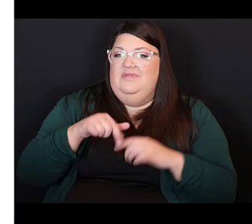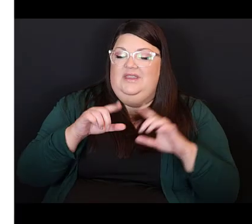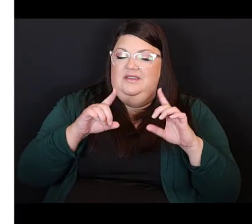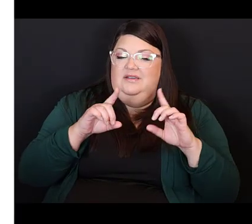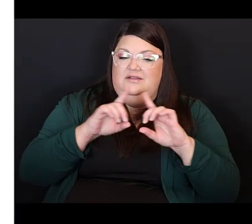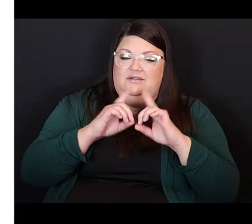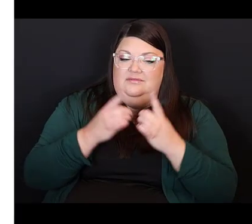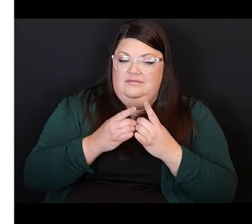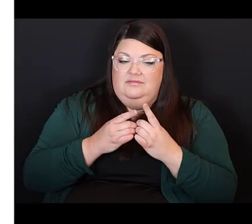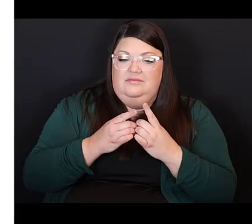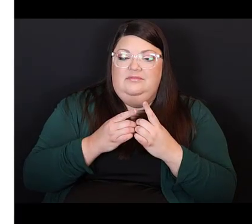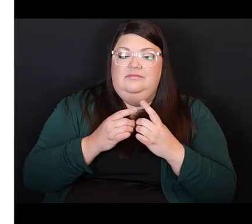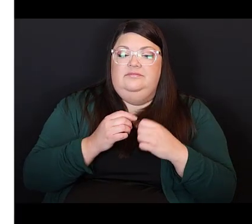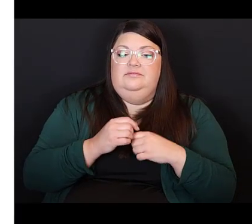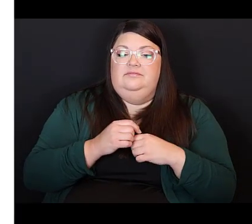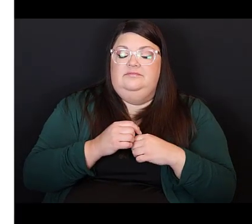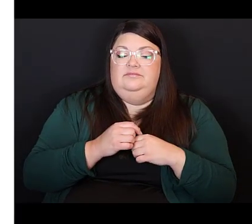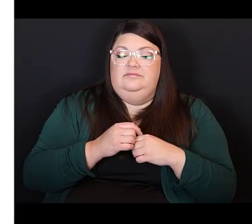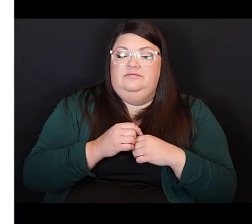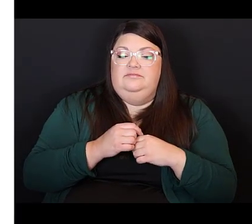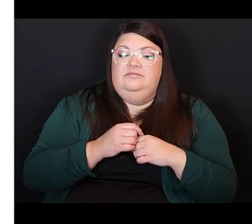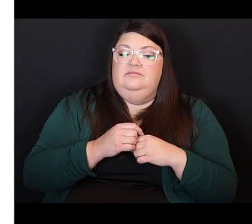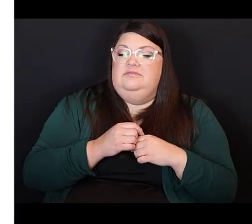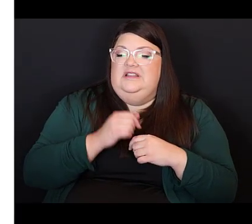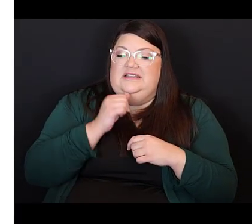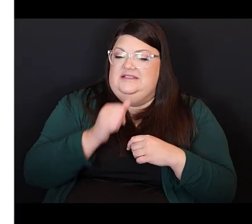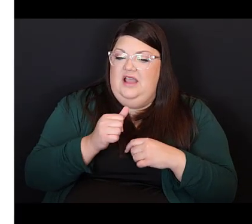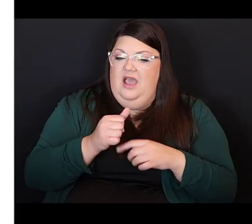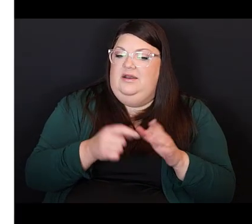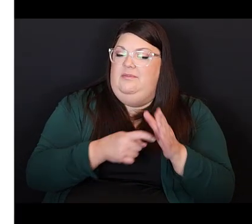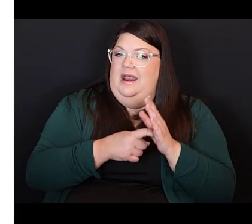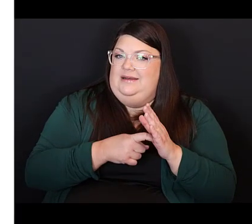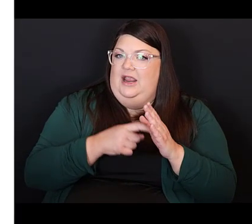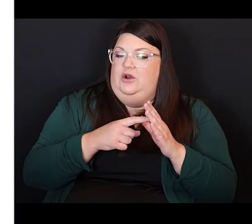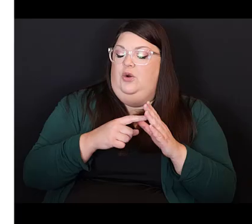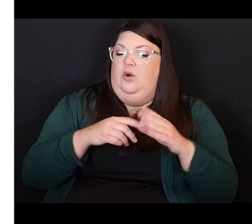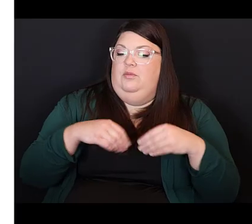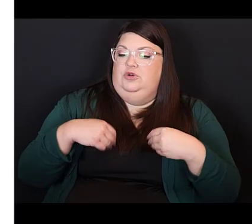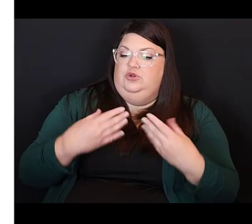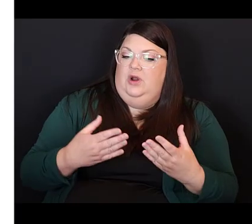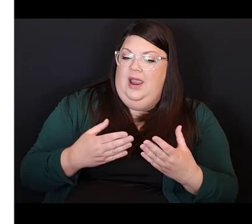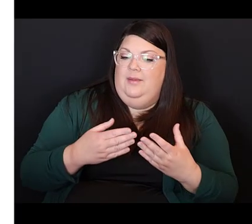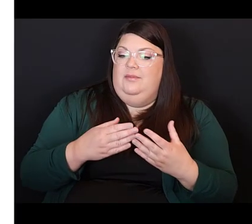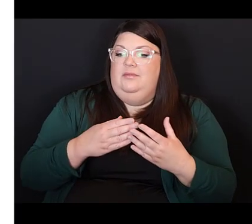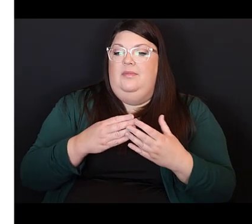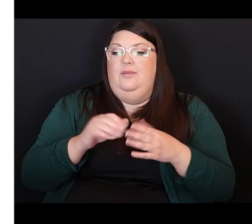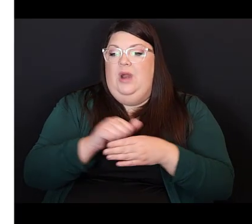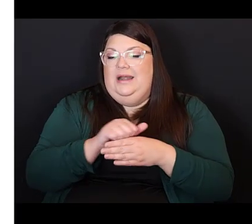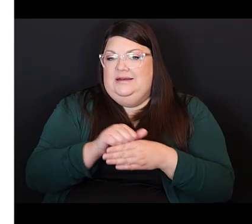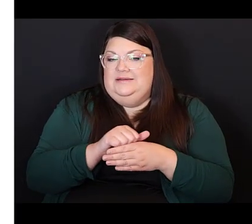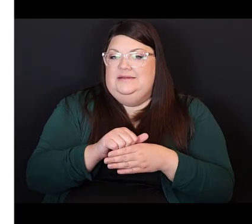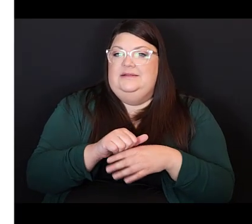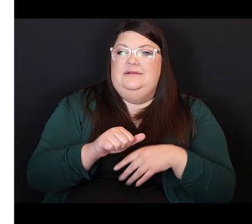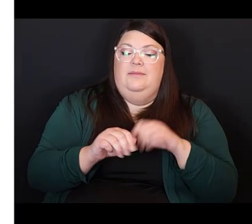the U.S. Department of Education (Department). The Department does not mandate or prescribe